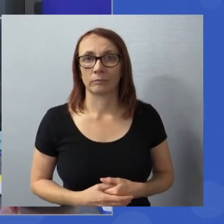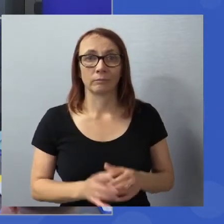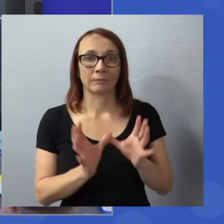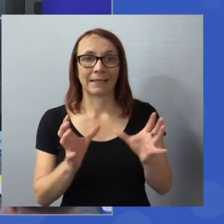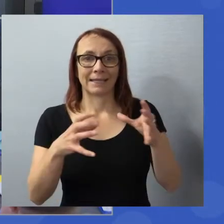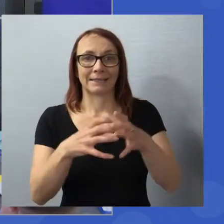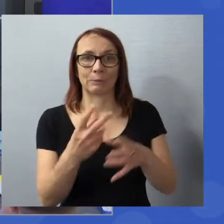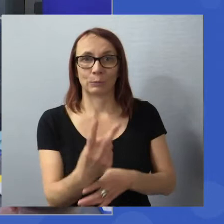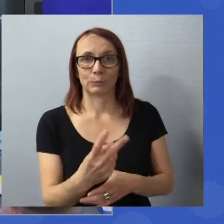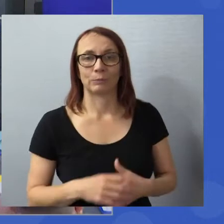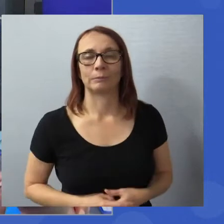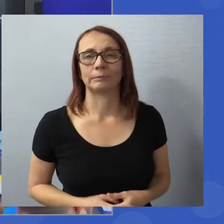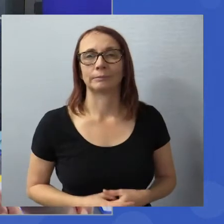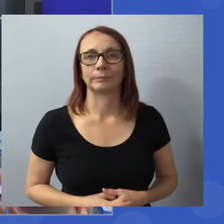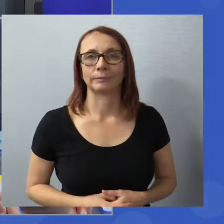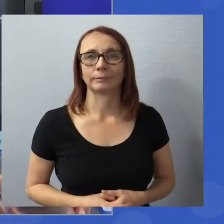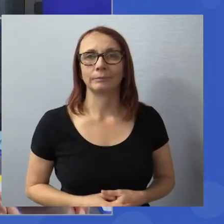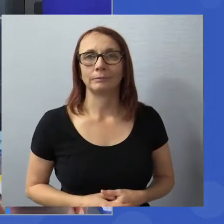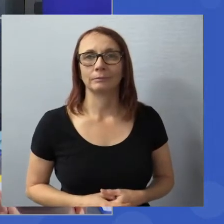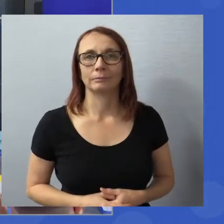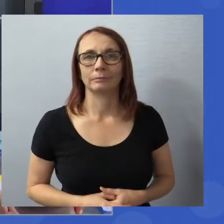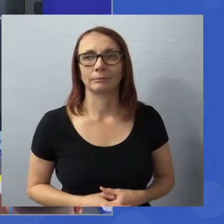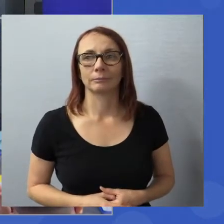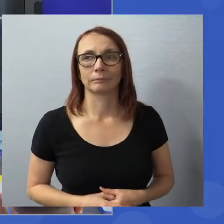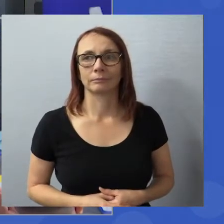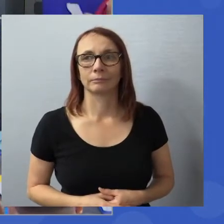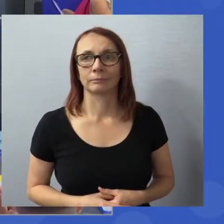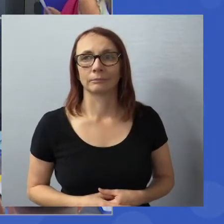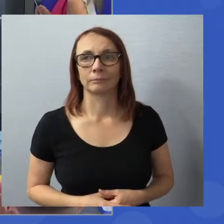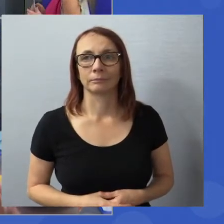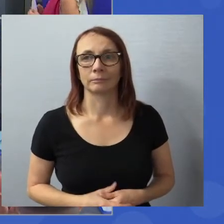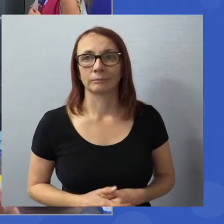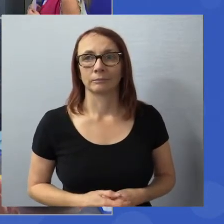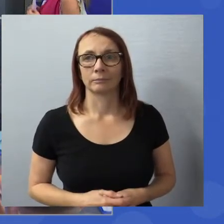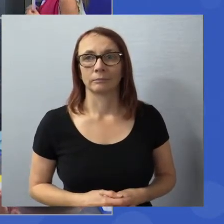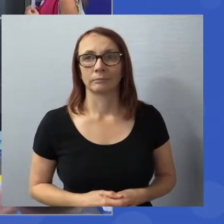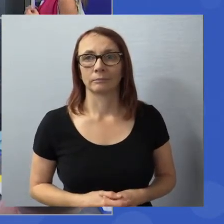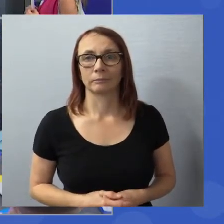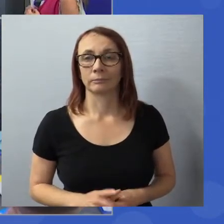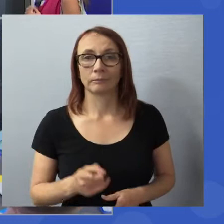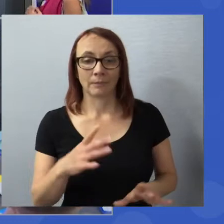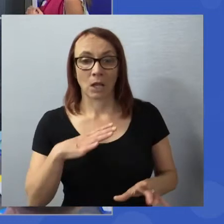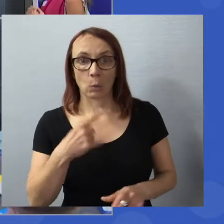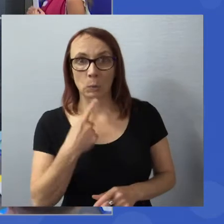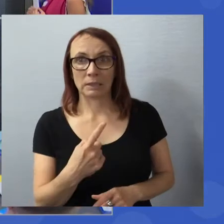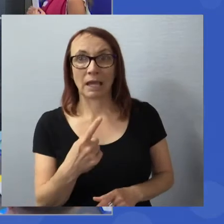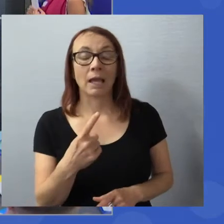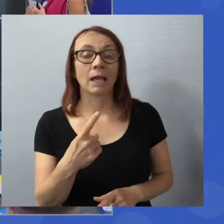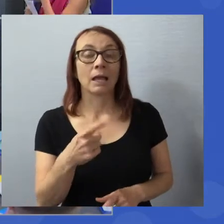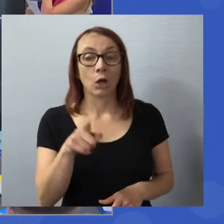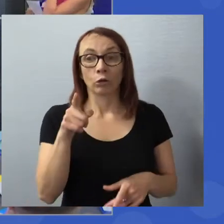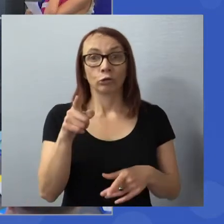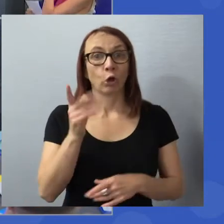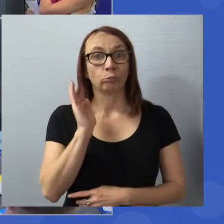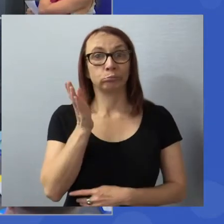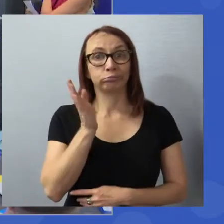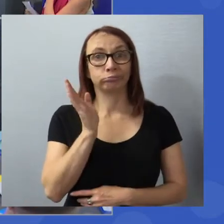up so just something to say as people are talking if there are any notes you